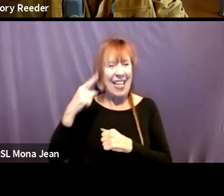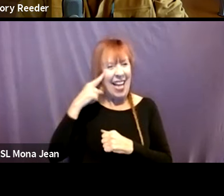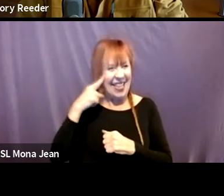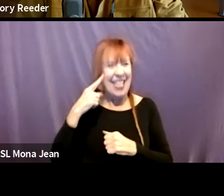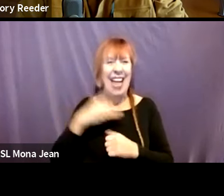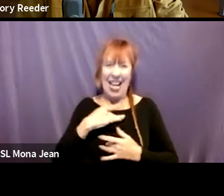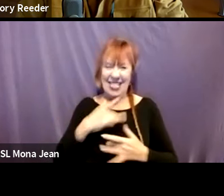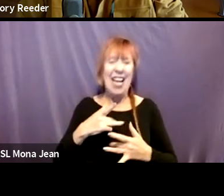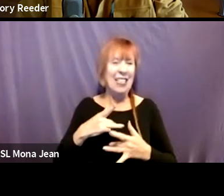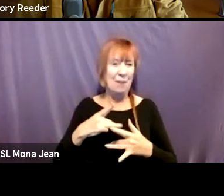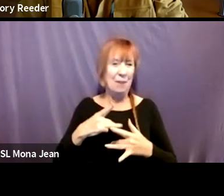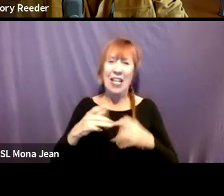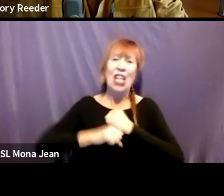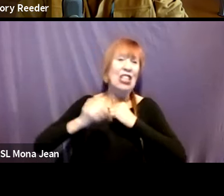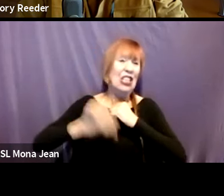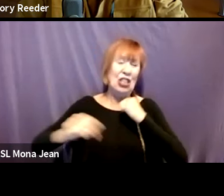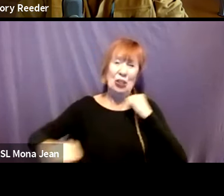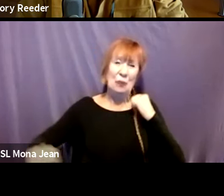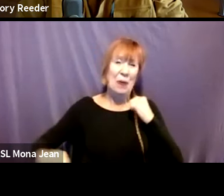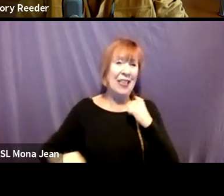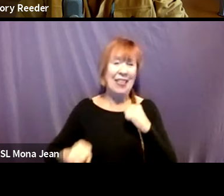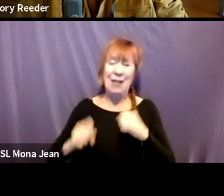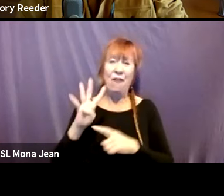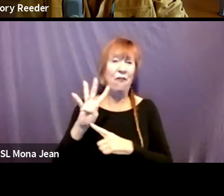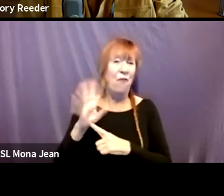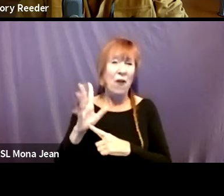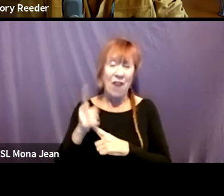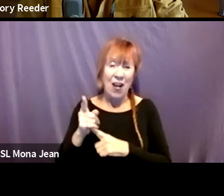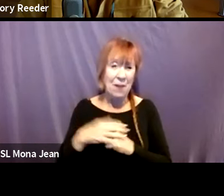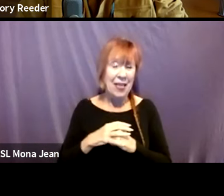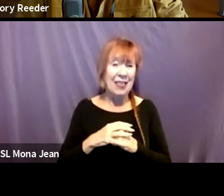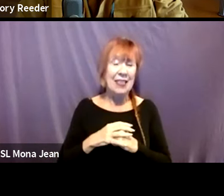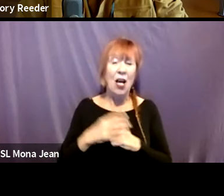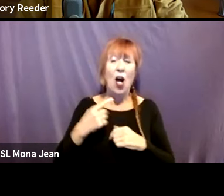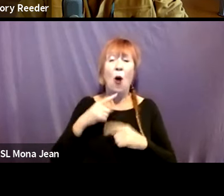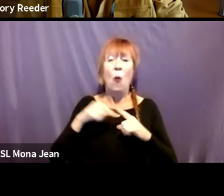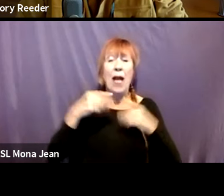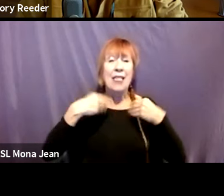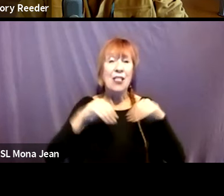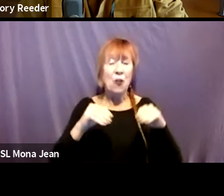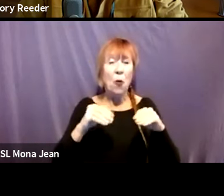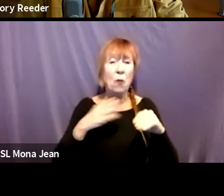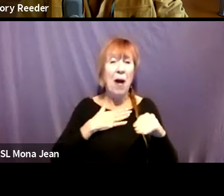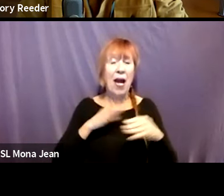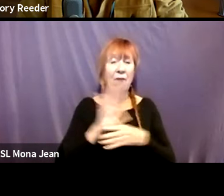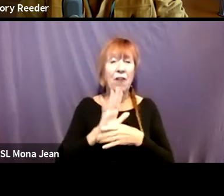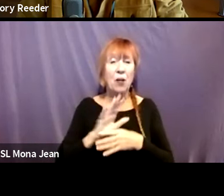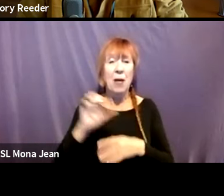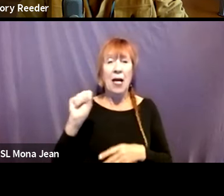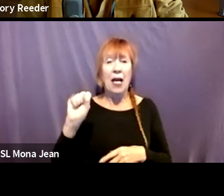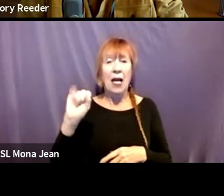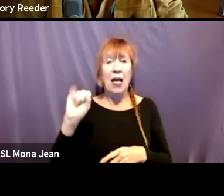When I sold my show, "Singularity", with Seth Rogen and Evan Goldberg, like that pitch was like an hour long,